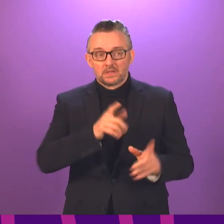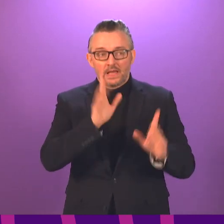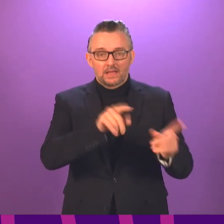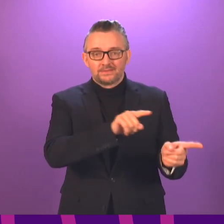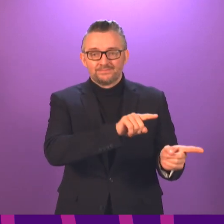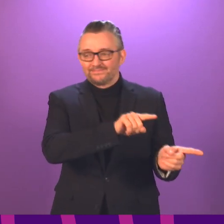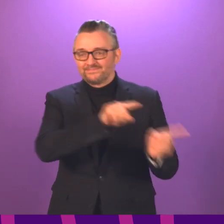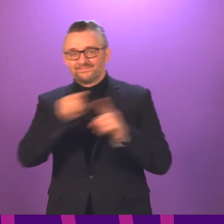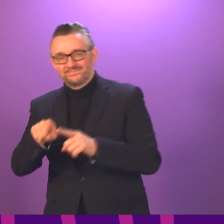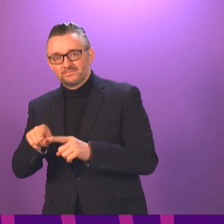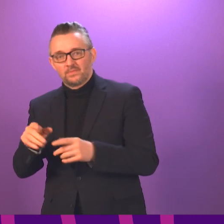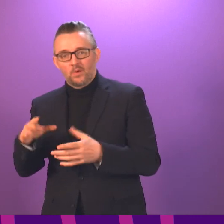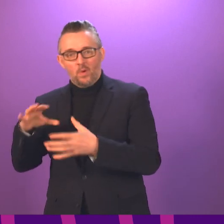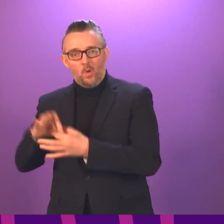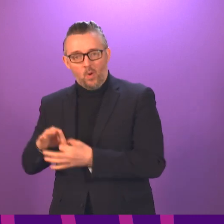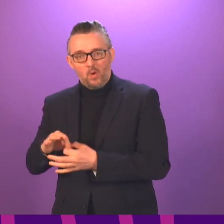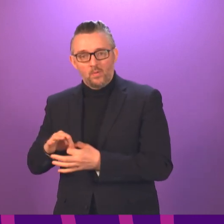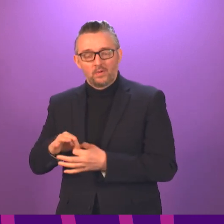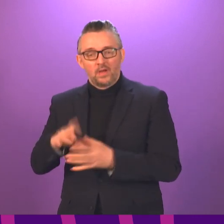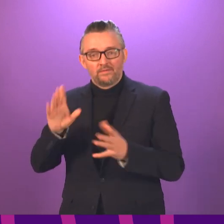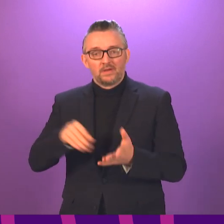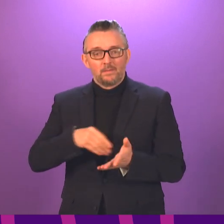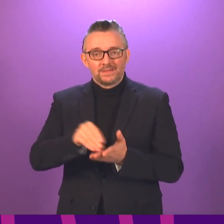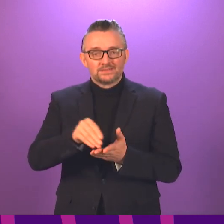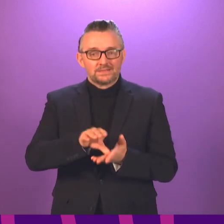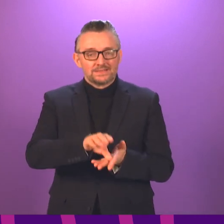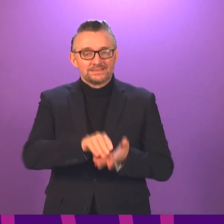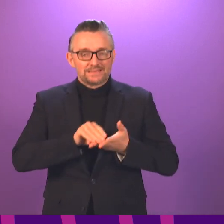and family, and pays most of his salary in quarantine costs between ships.